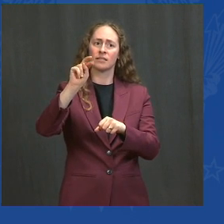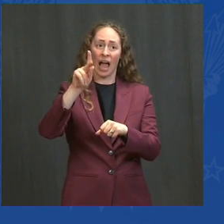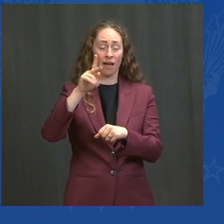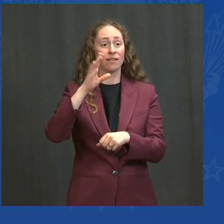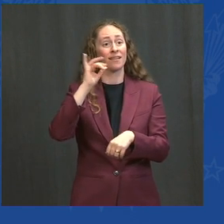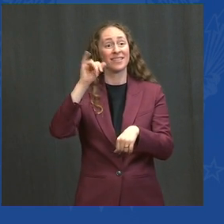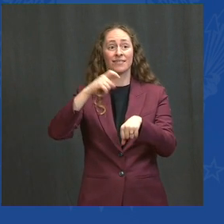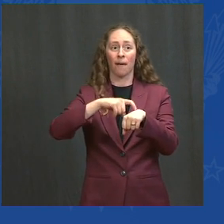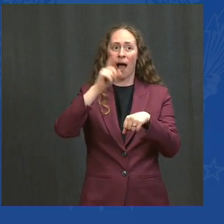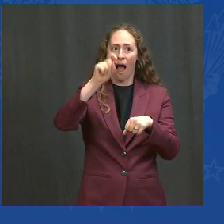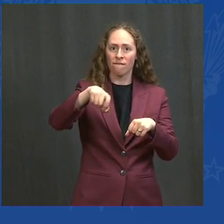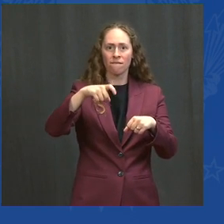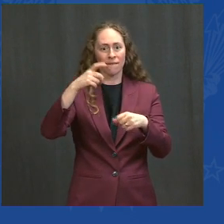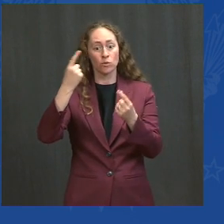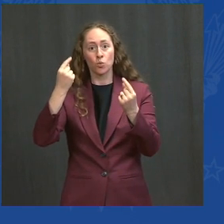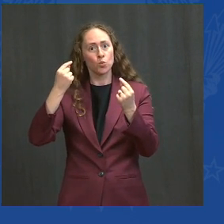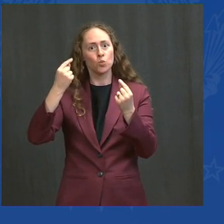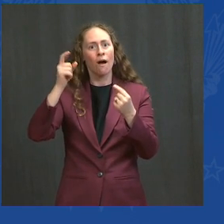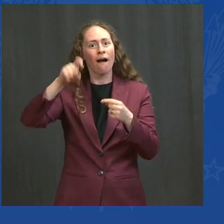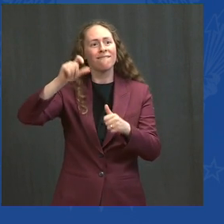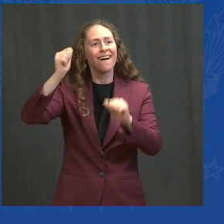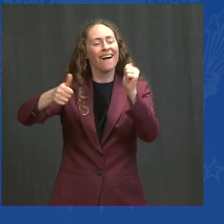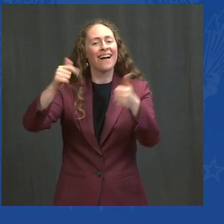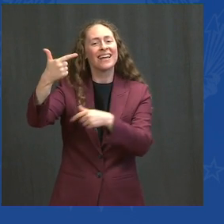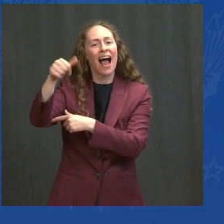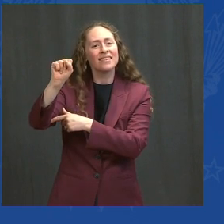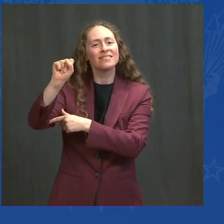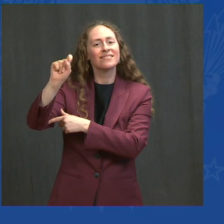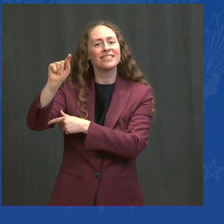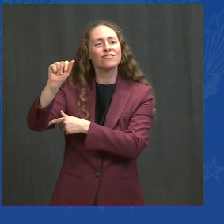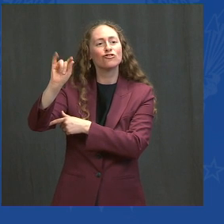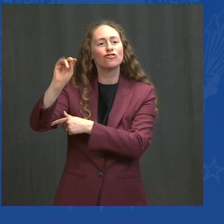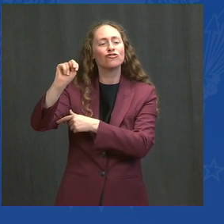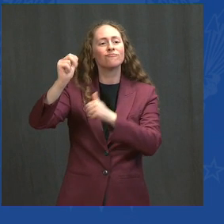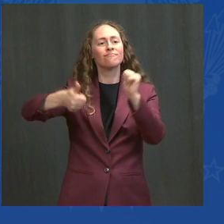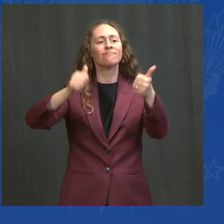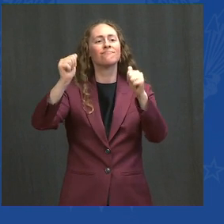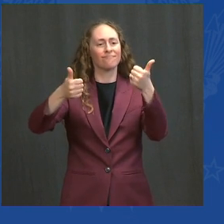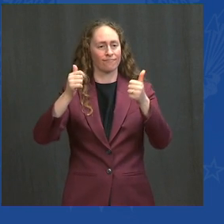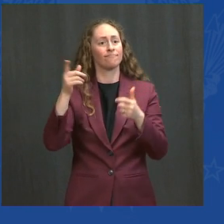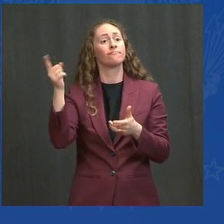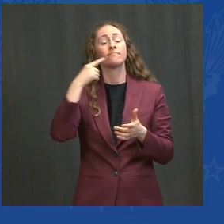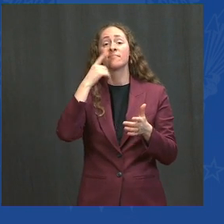One of my dad's jobs and my Grandpop Biden's jobs was to go from city to city convincing them it was okay